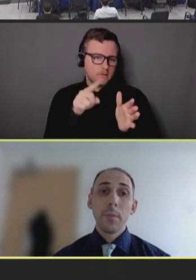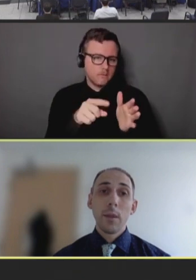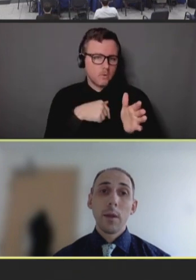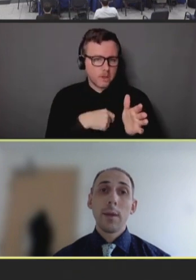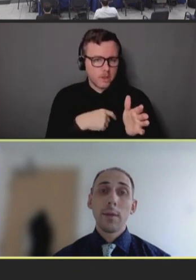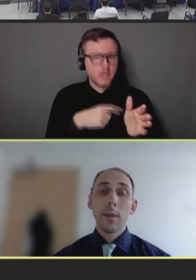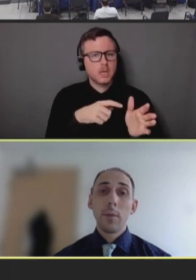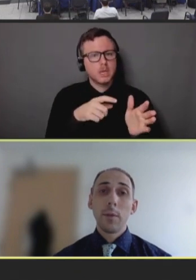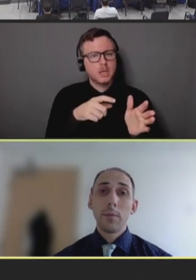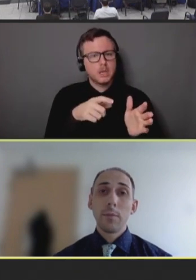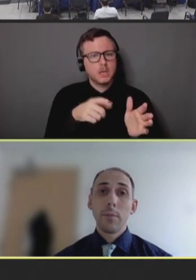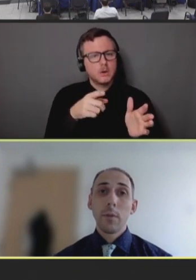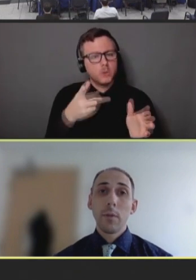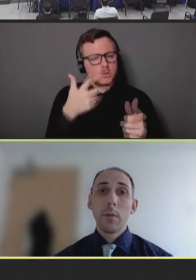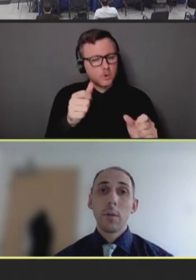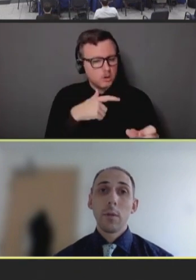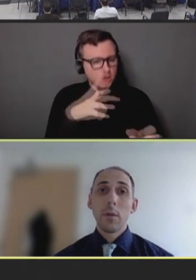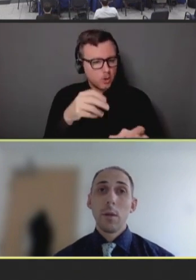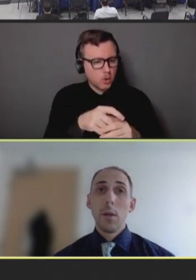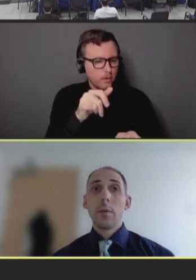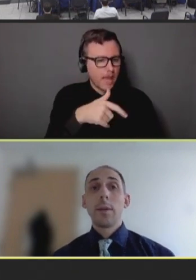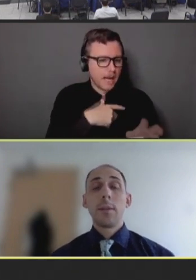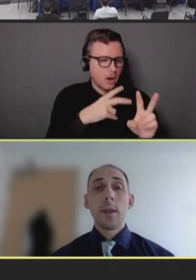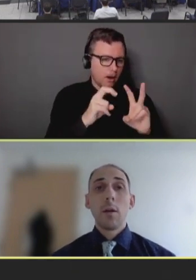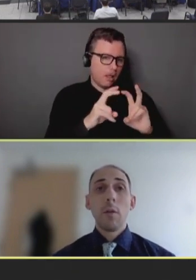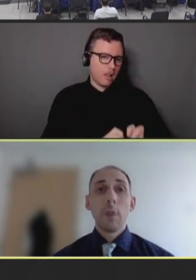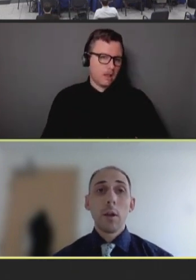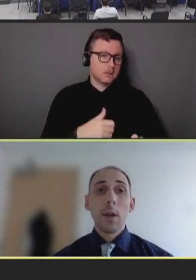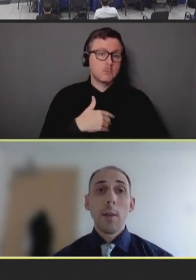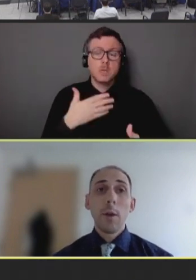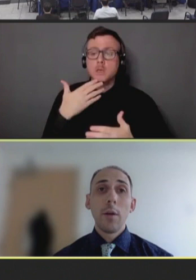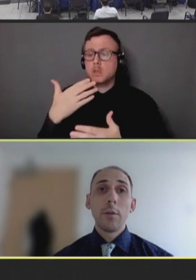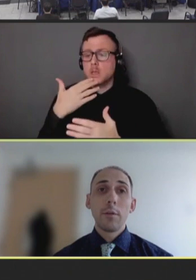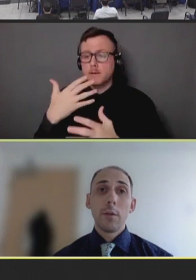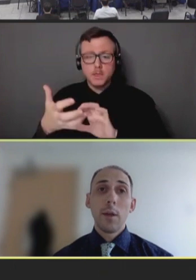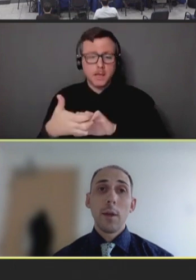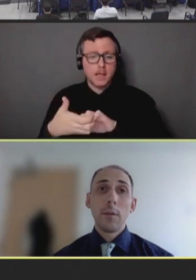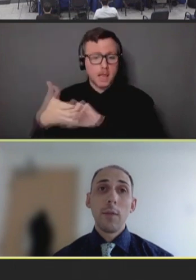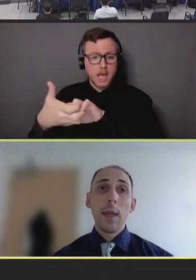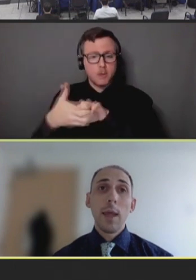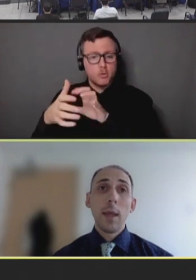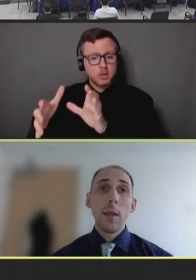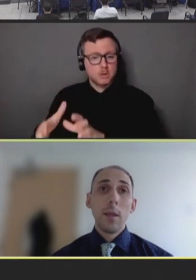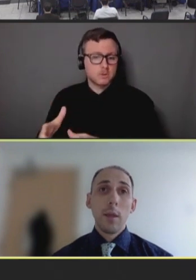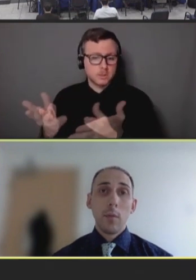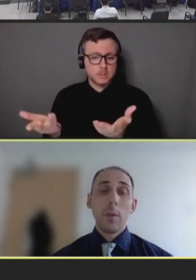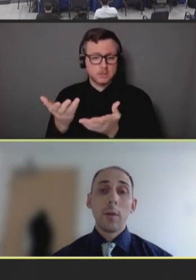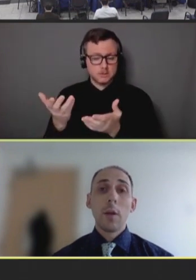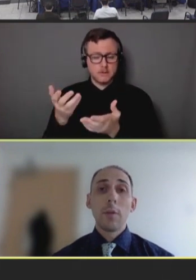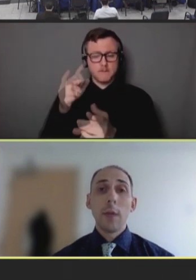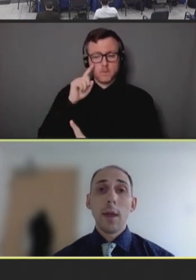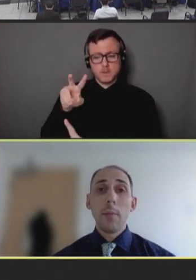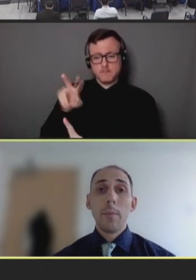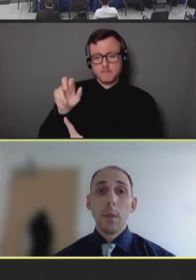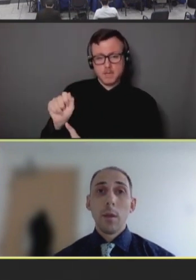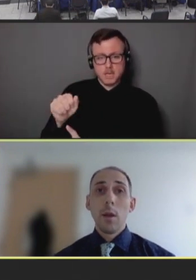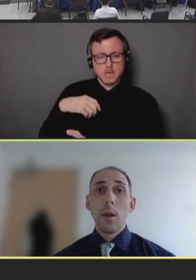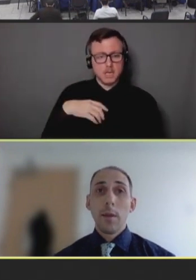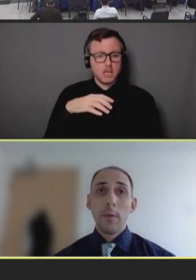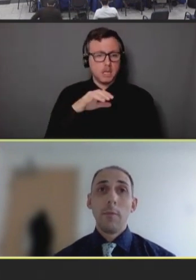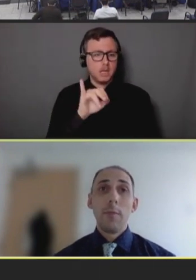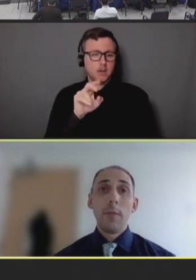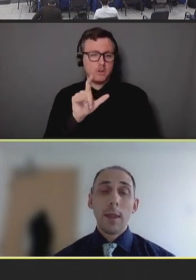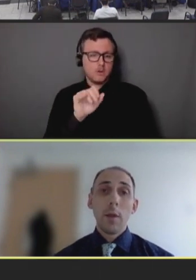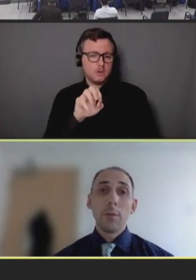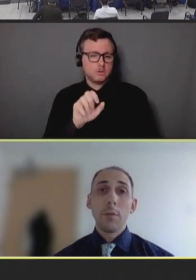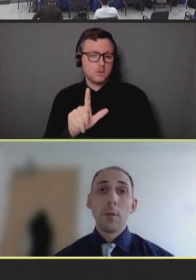I would like to thank all of our collaborators at the V.A. and within CAUSALab and the V.A.